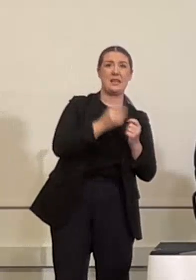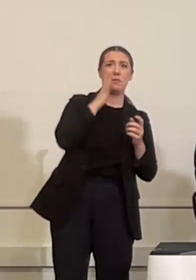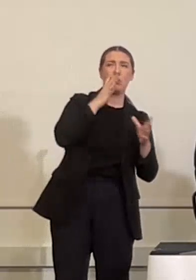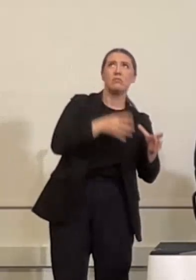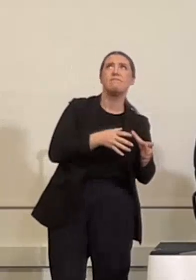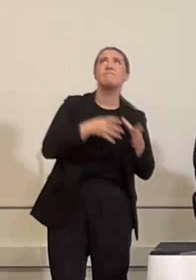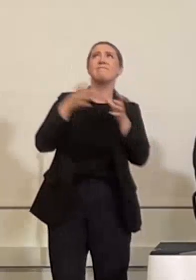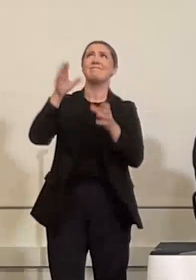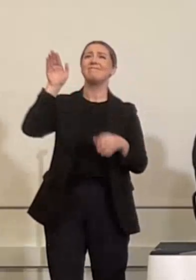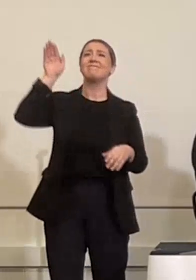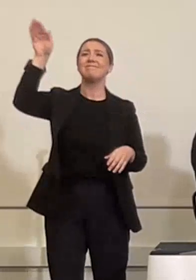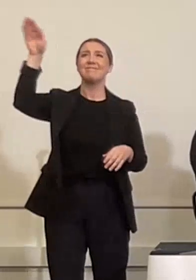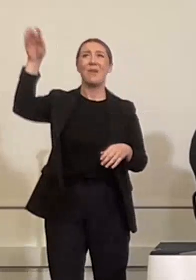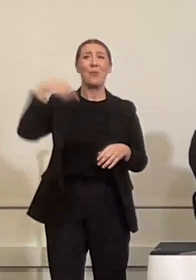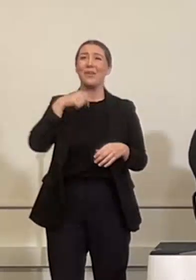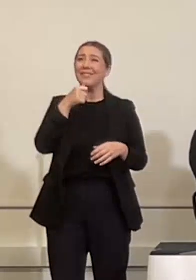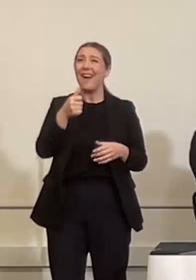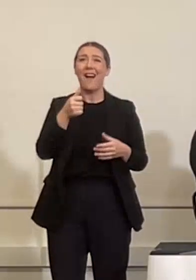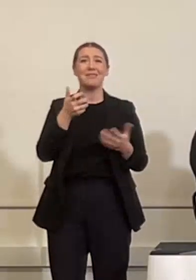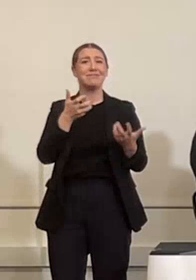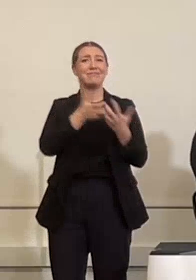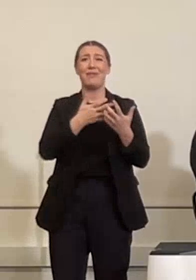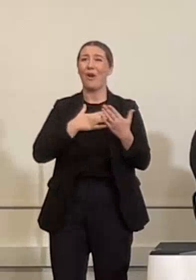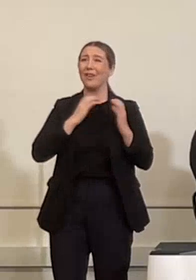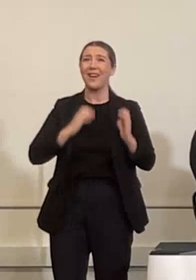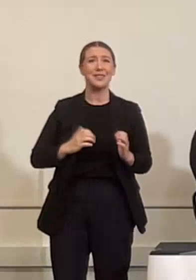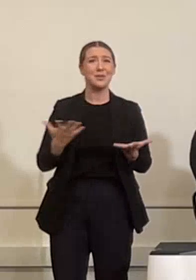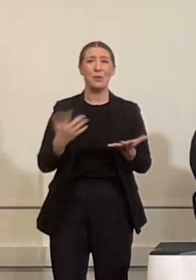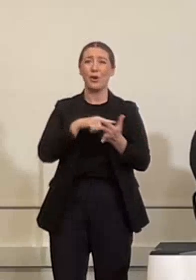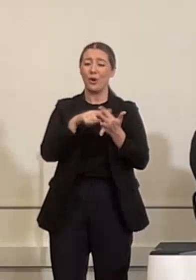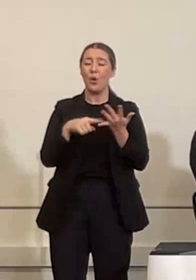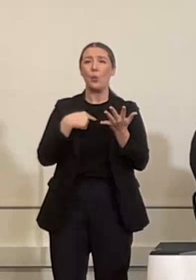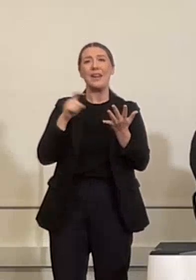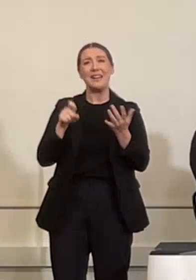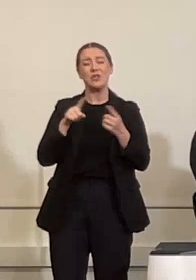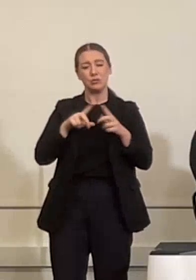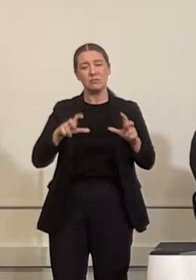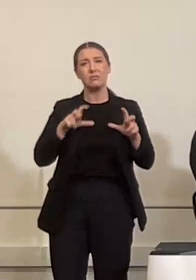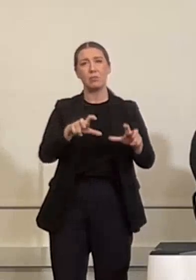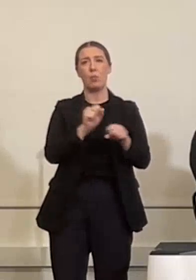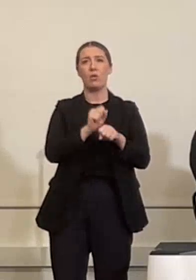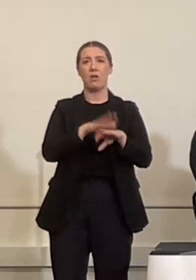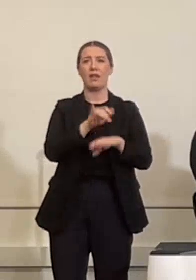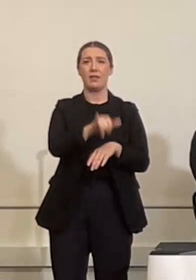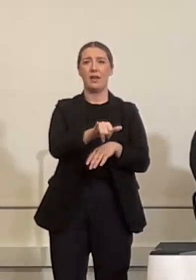doing our customer right in these three ways and we really want to go spend some time working on that at Microsoft.